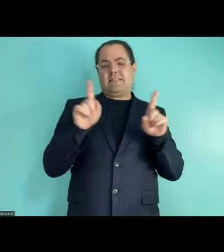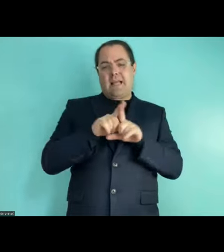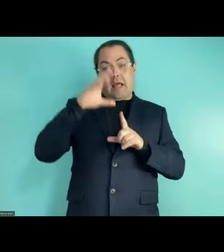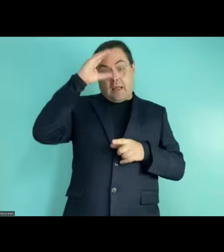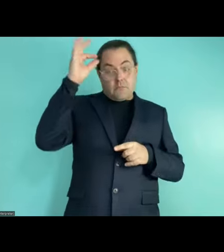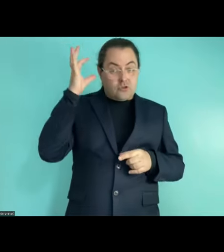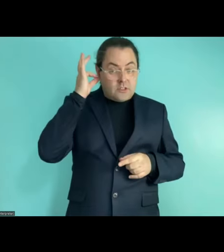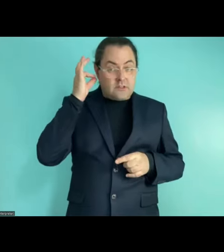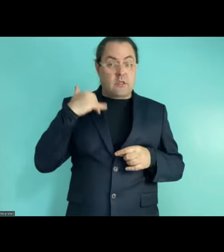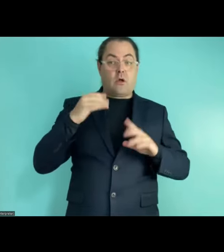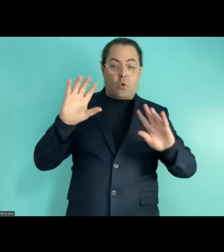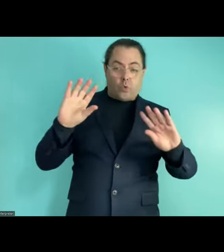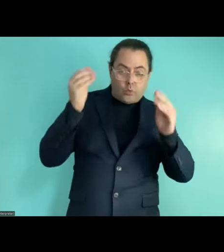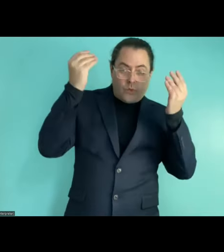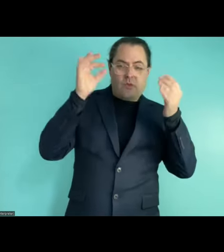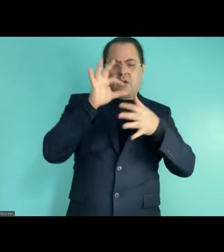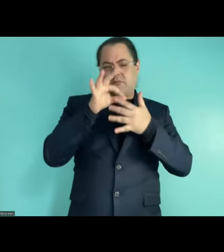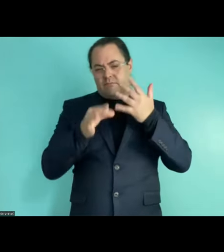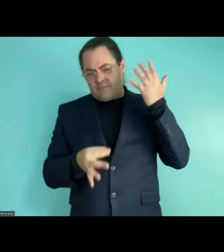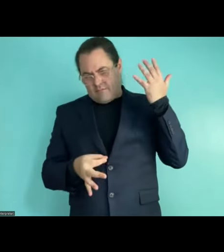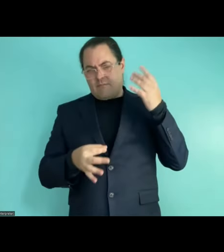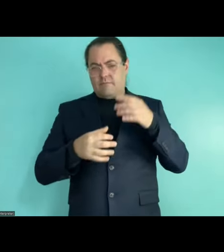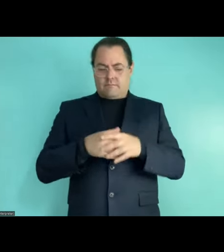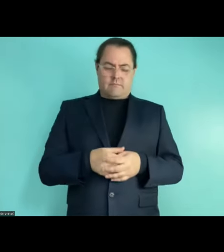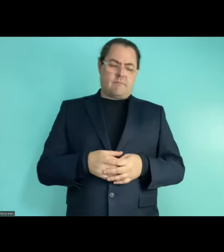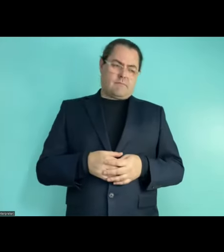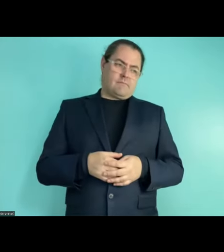need to have the same same discussions with issues around workers with disabilities.